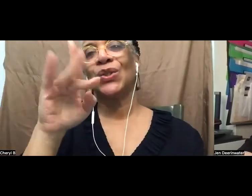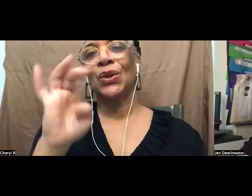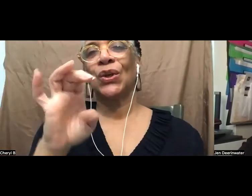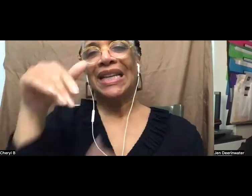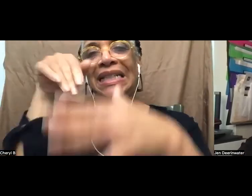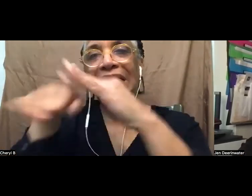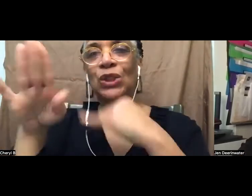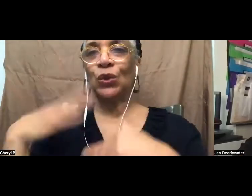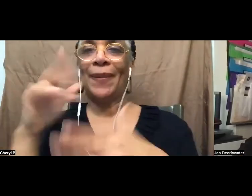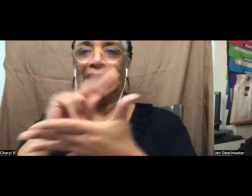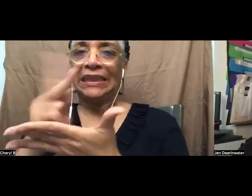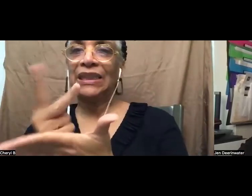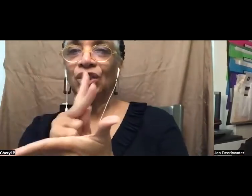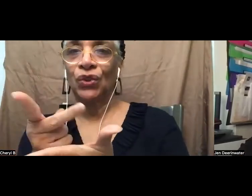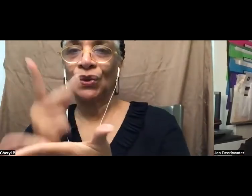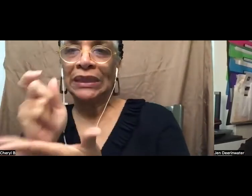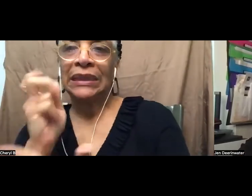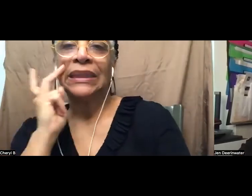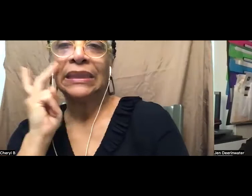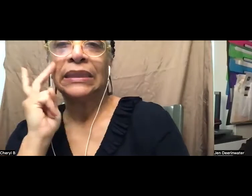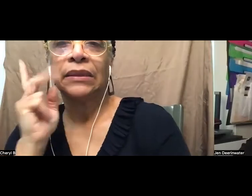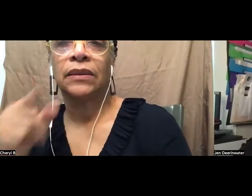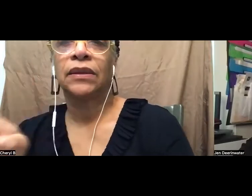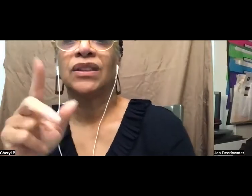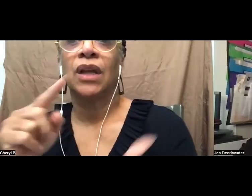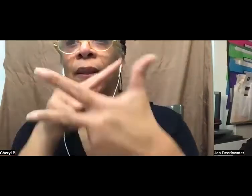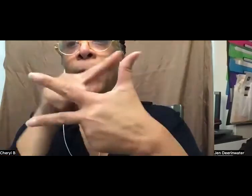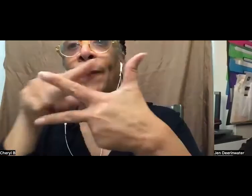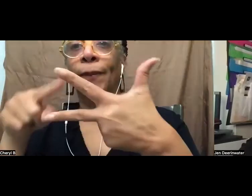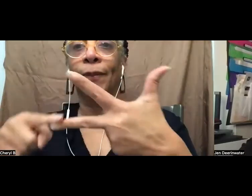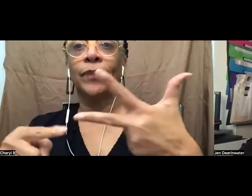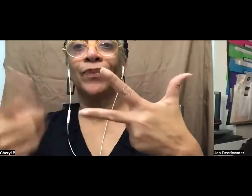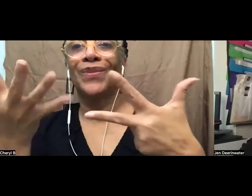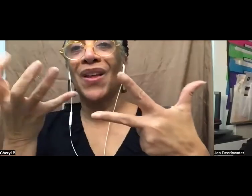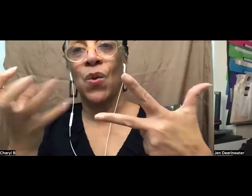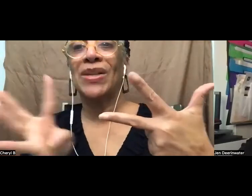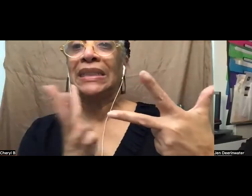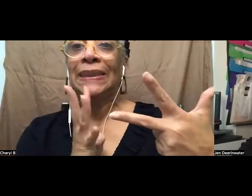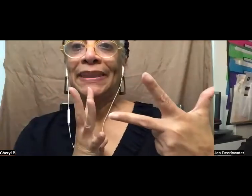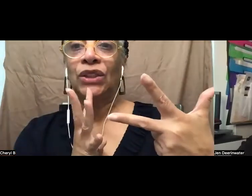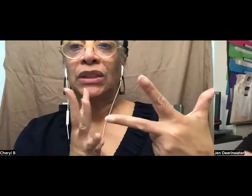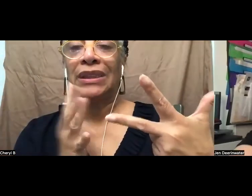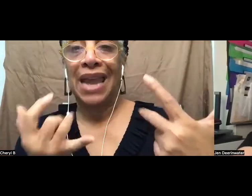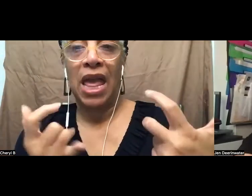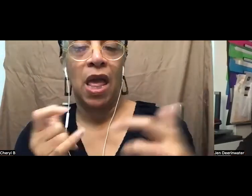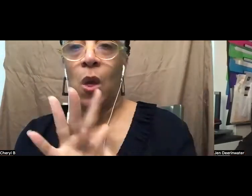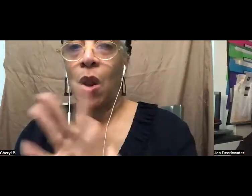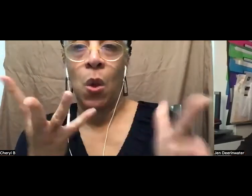So, three things that I wanted to mention right now so I don't forget.